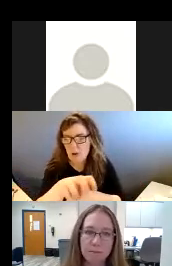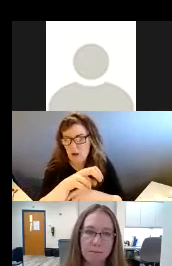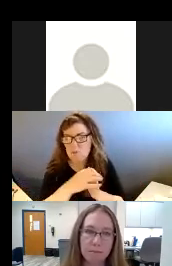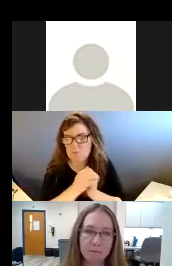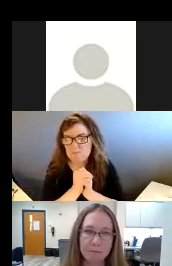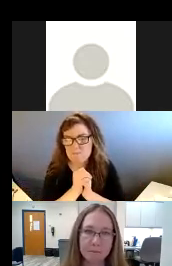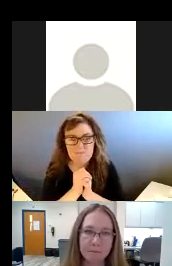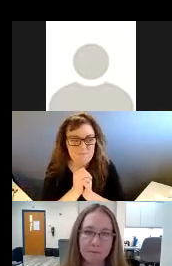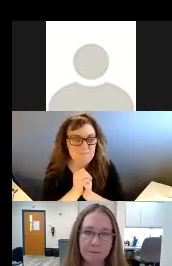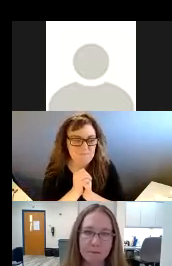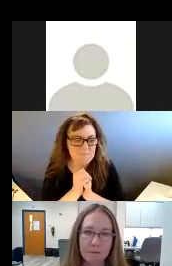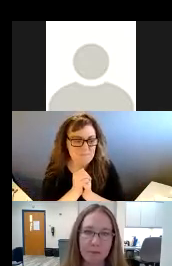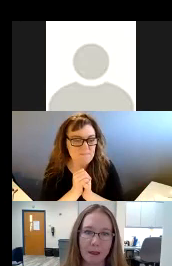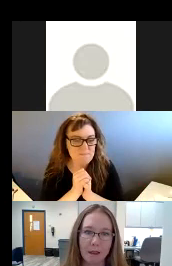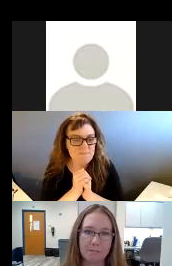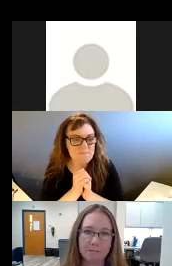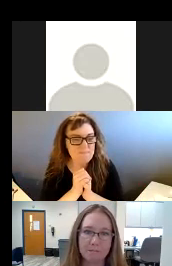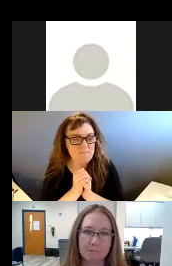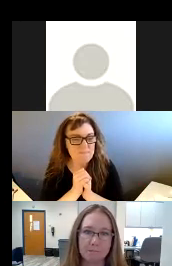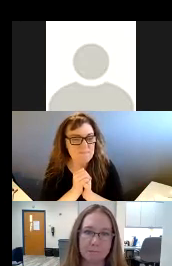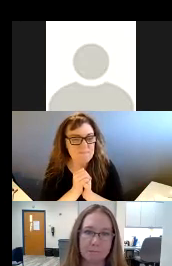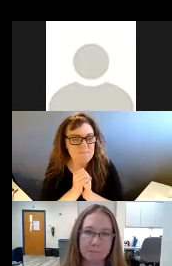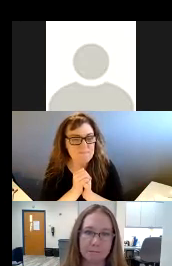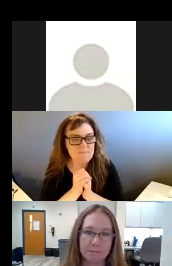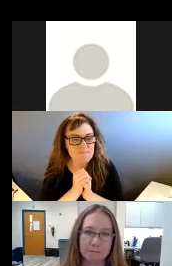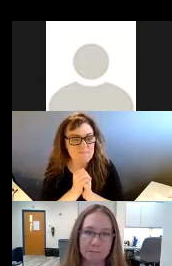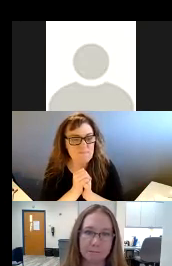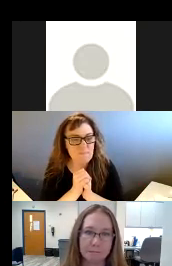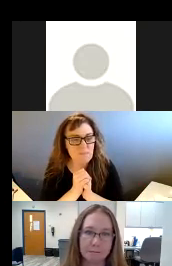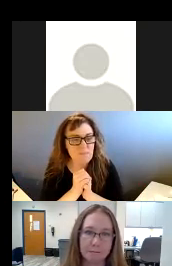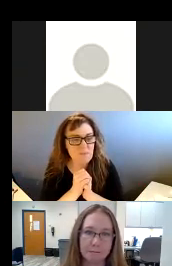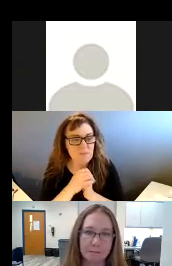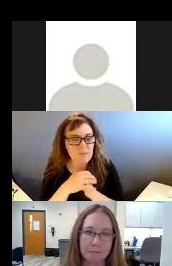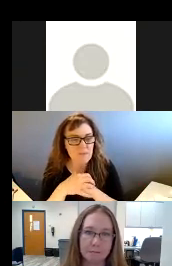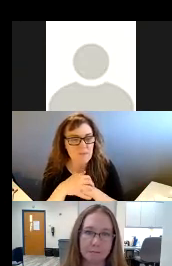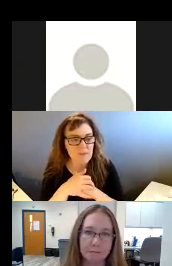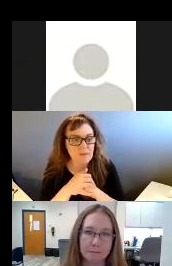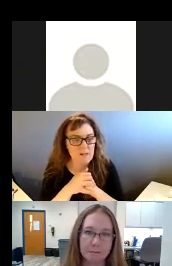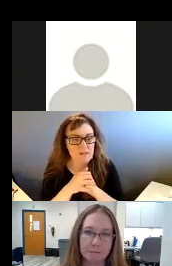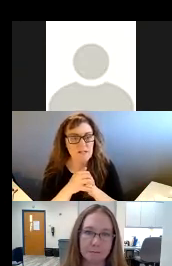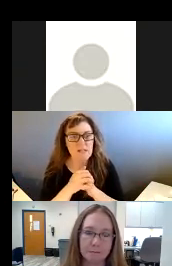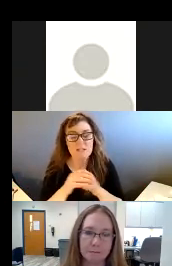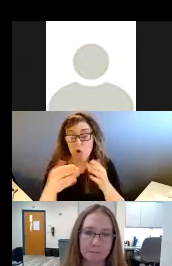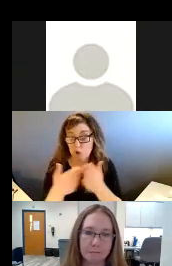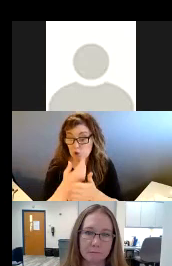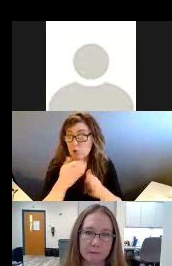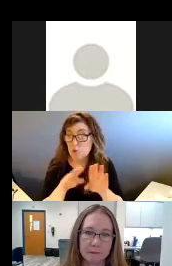I WILL JUMP INTO THE BATHROOM HERE. WE ARE GOING TO APPROACH THE BATHROOM. WE JUST SAW THEY REDID THE DOOR.